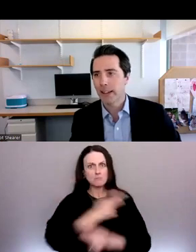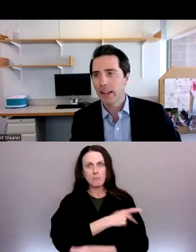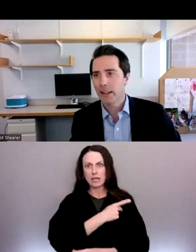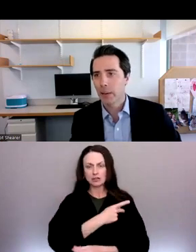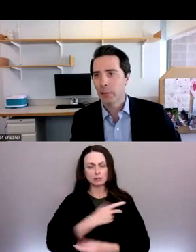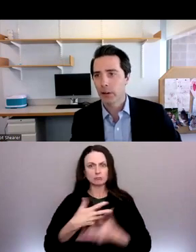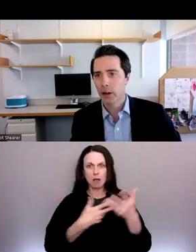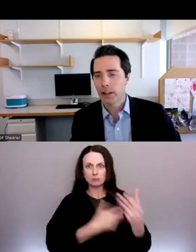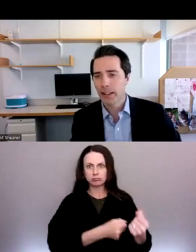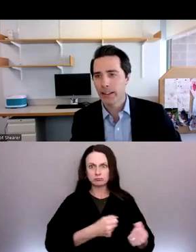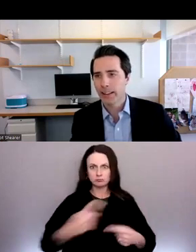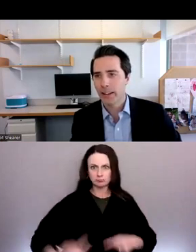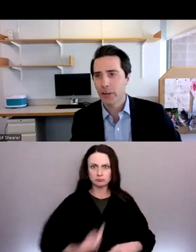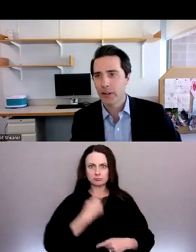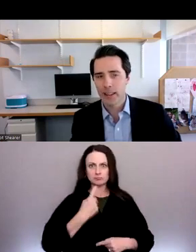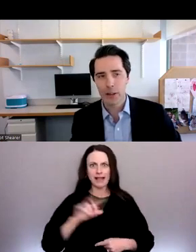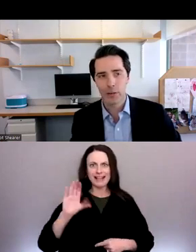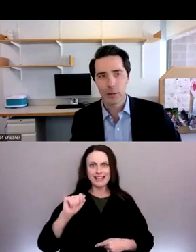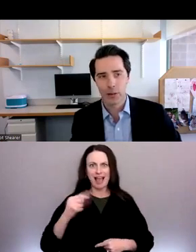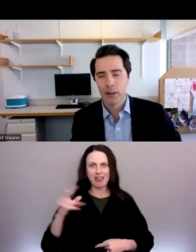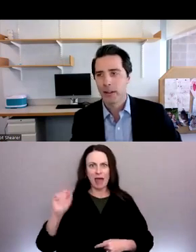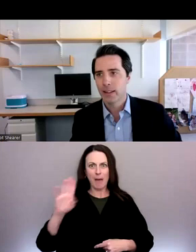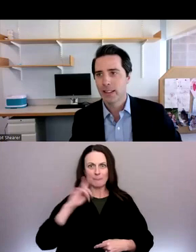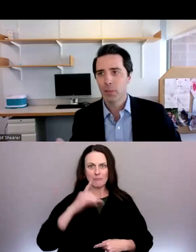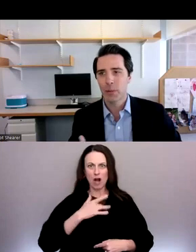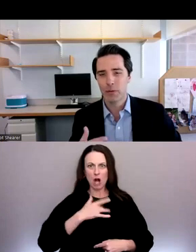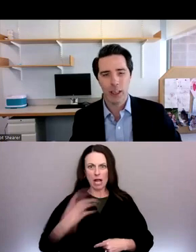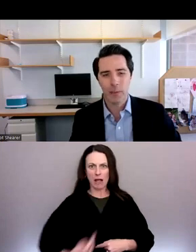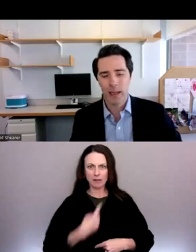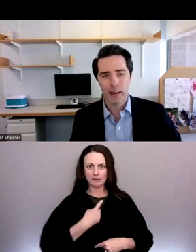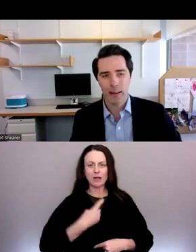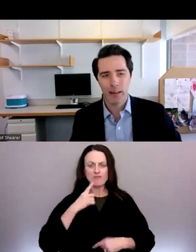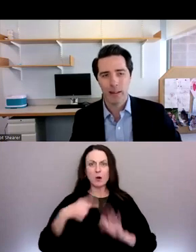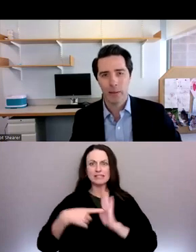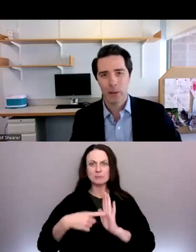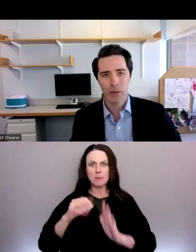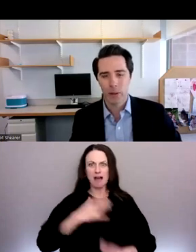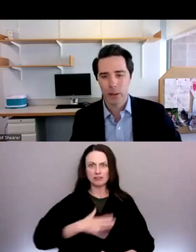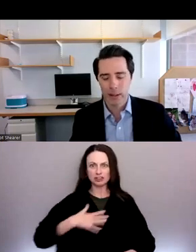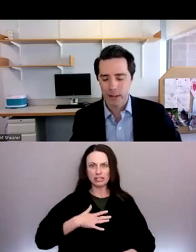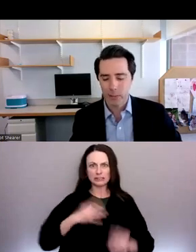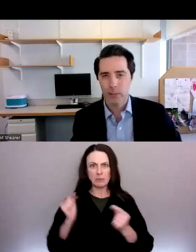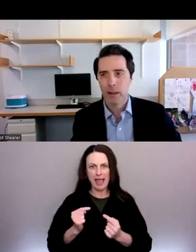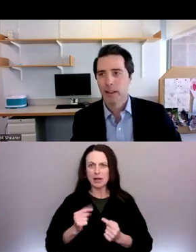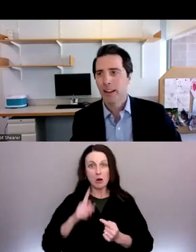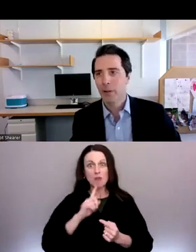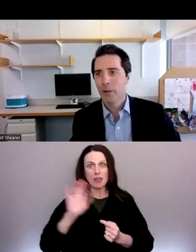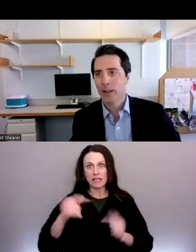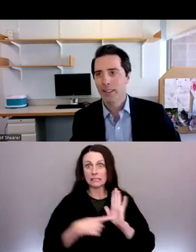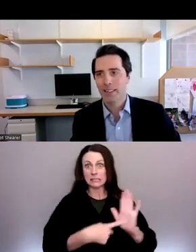cath lab for cardiac catheterization for the symptom of chest pain which is